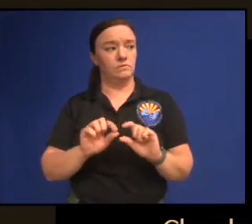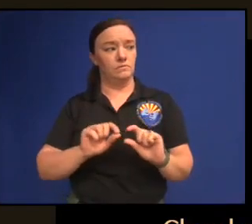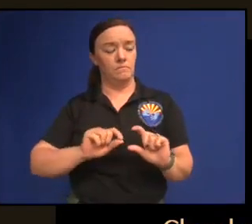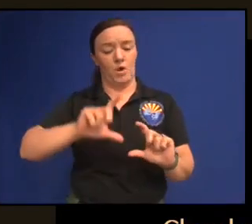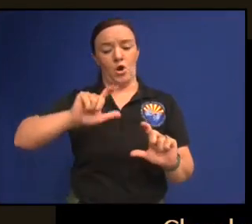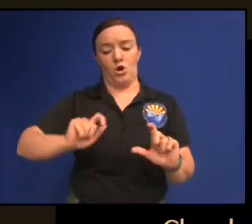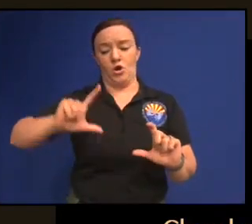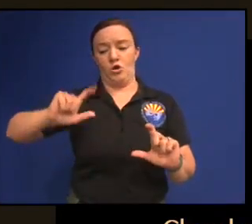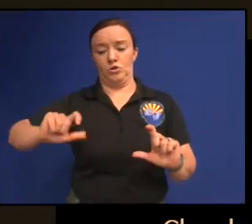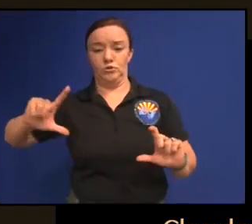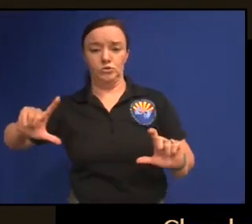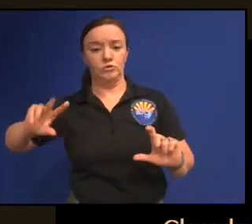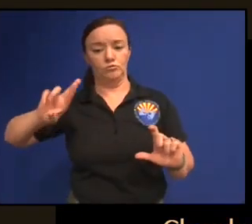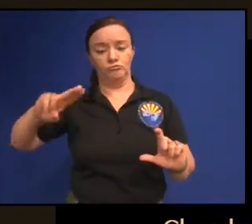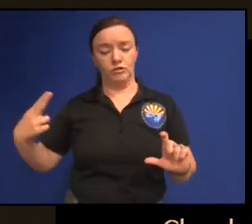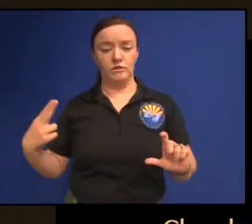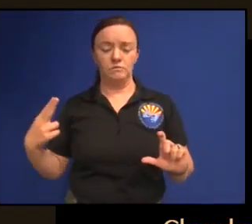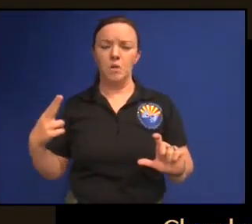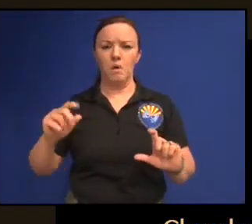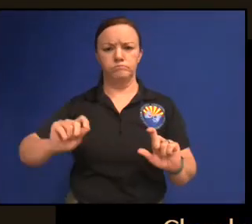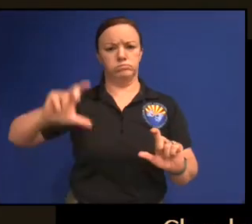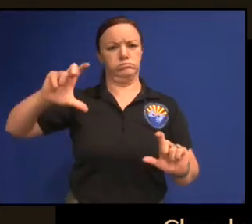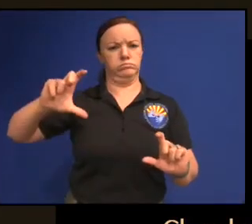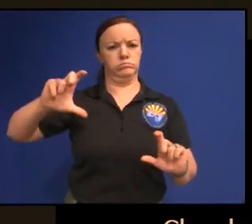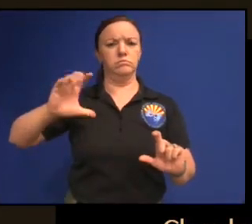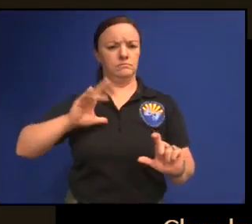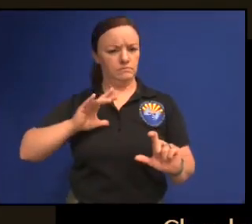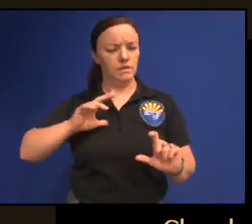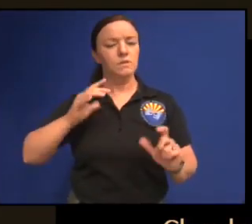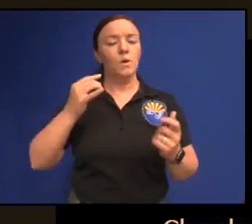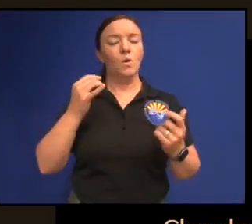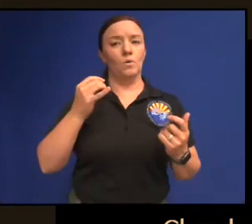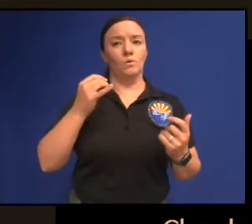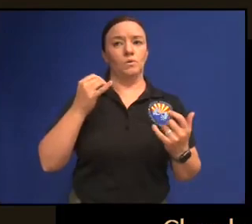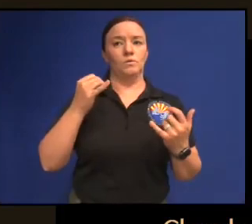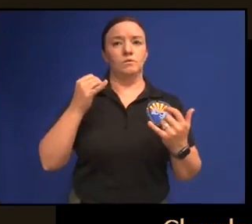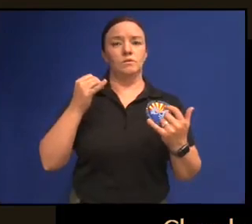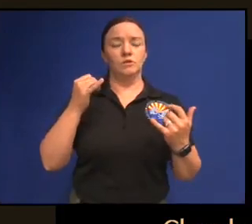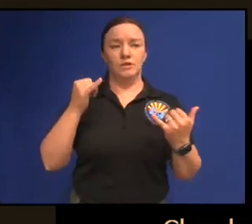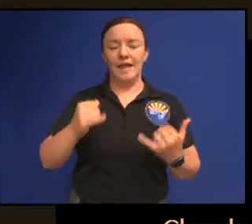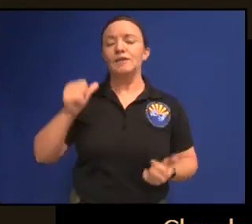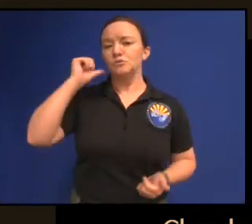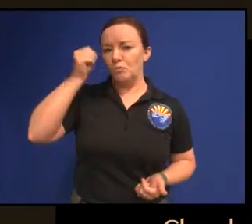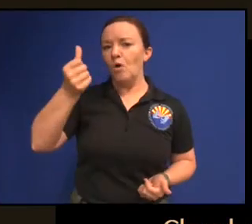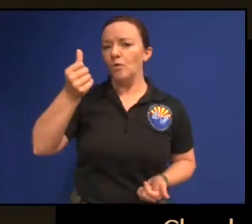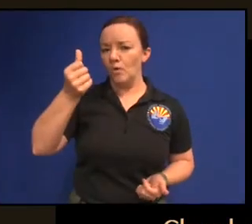THESE DAYS TODAY AND YESTERDAY -- OR TOMORROW -- ARE OUR MOIST DAYS. BUT THEN YOU LOOK GOING FRIDAY THROUGH THE WEEKEND INTO